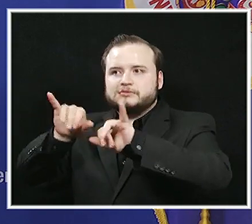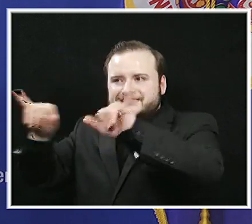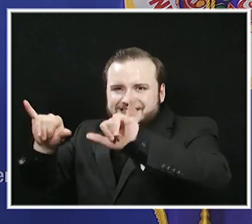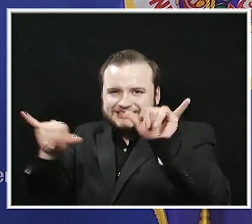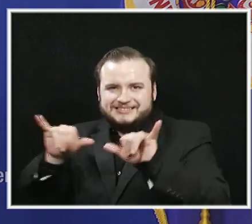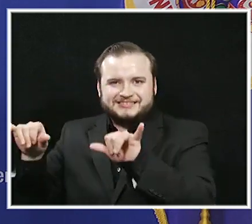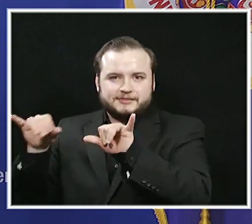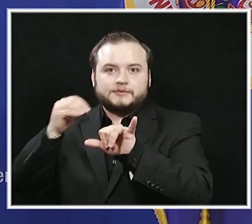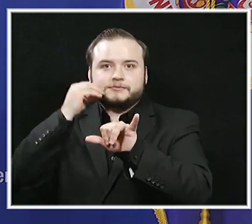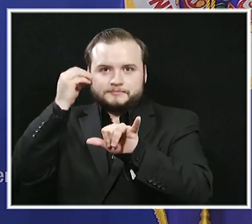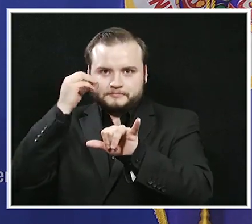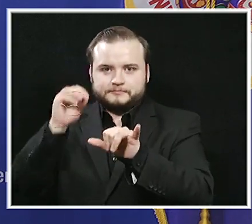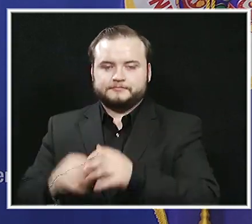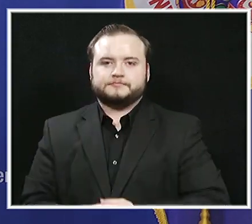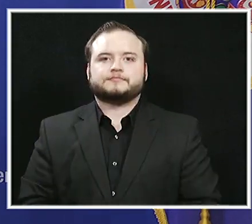facilities and how important it is to be able to do the